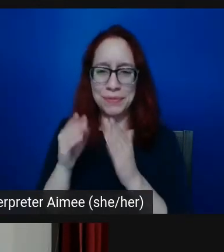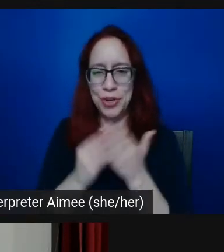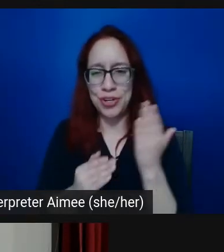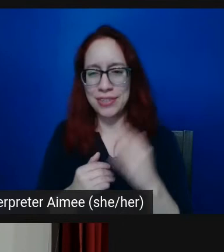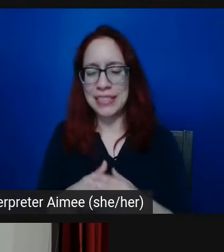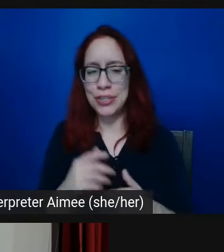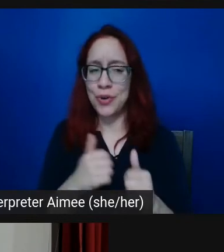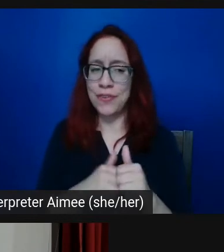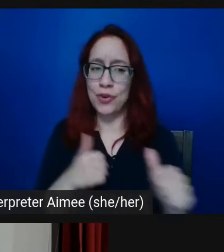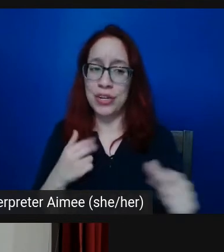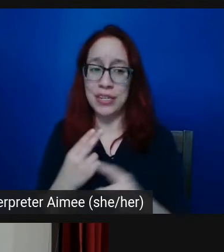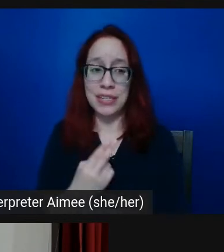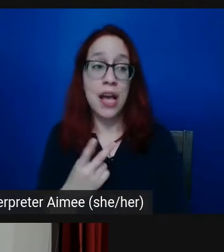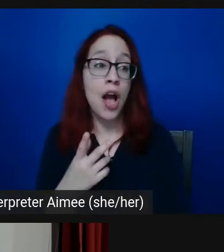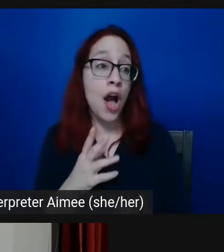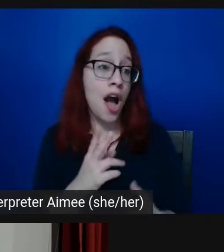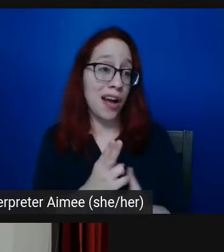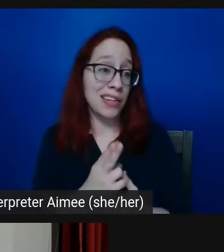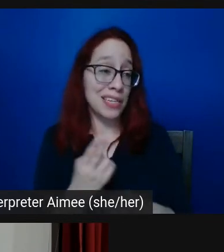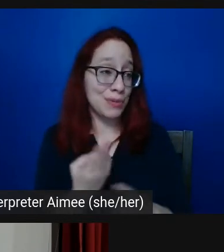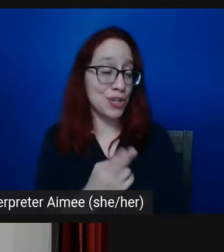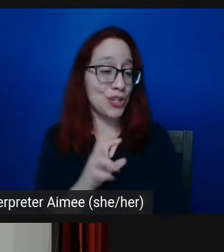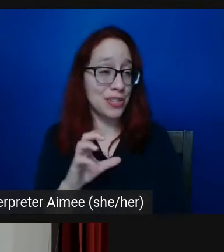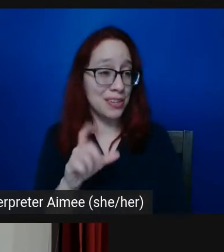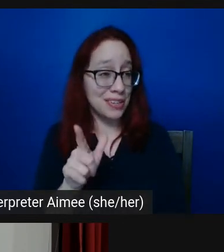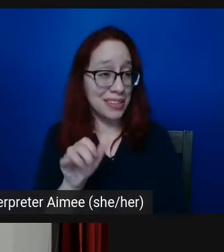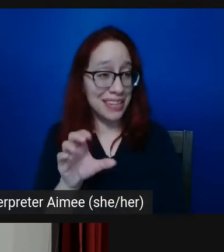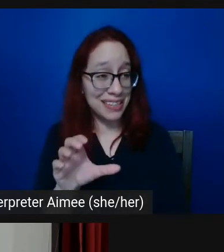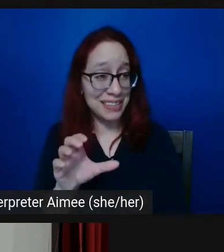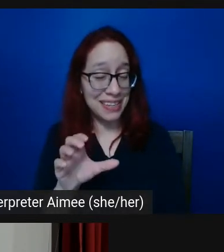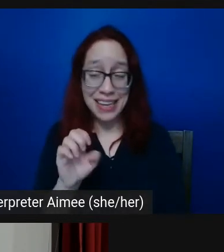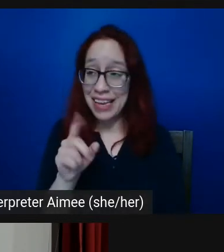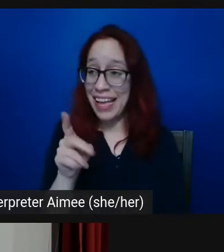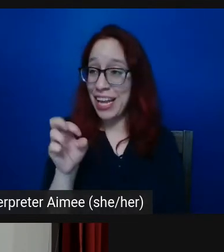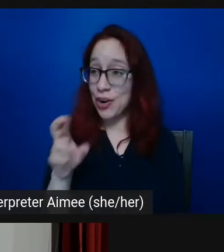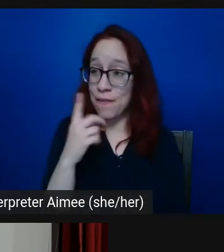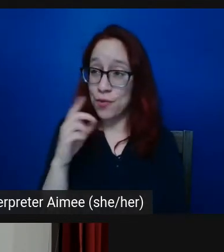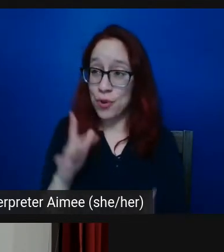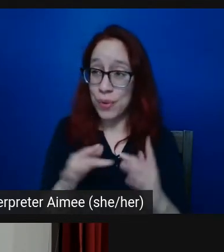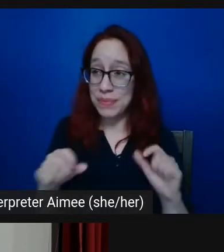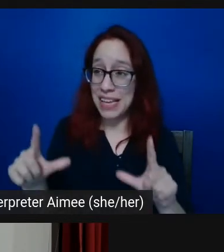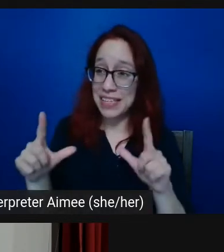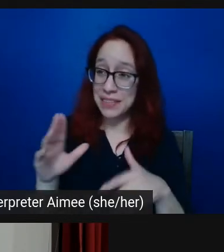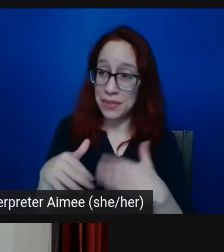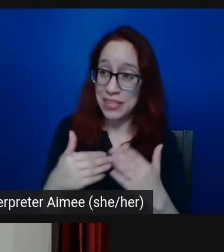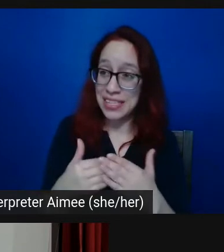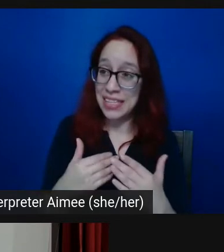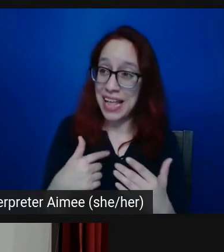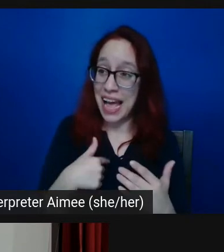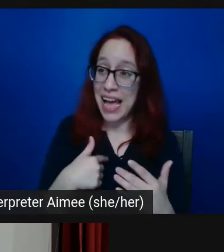I'm still using the classic editor on most of the websites that I'm doing, all of the websites I that I built for myself.